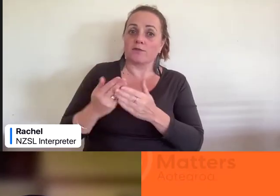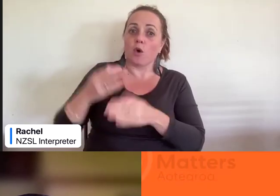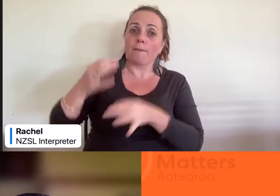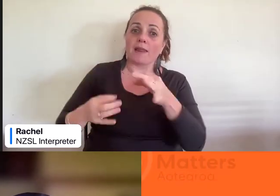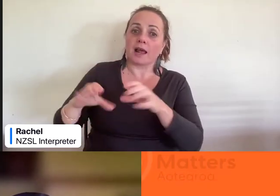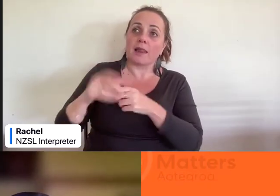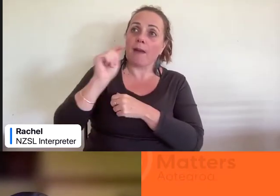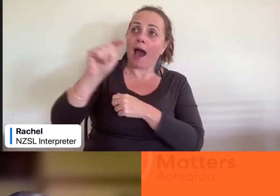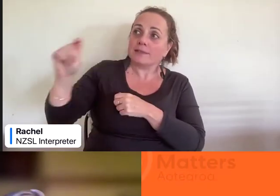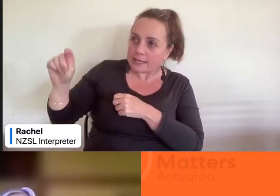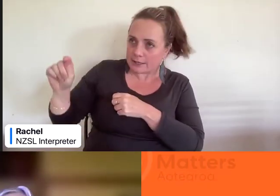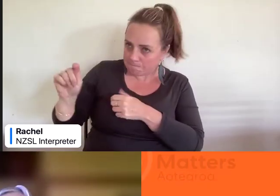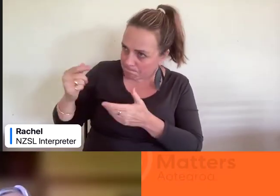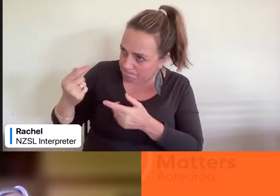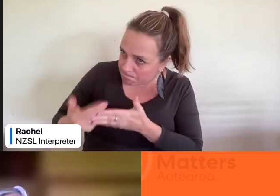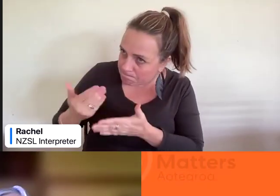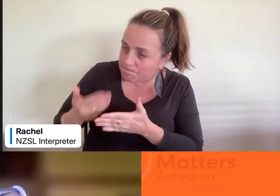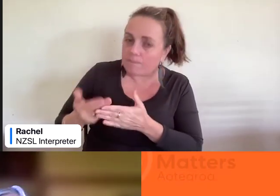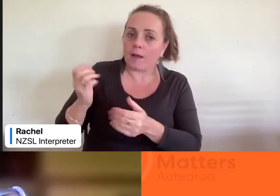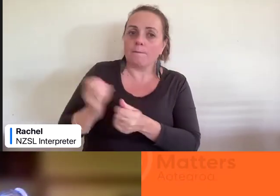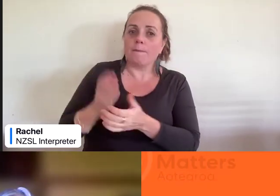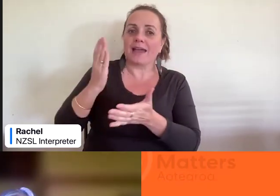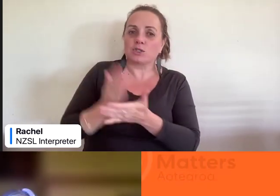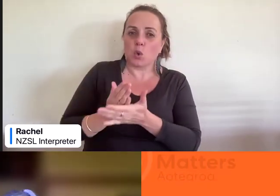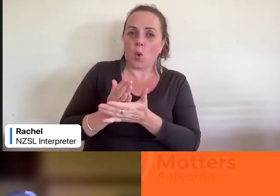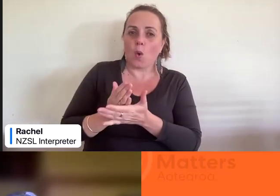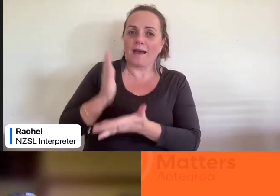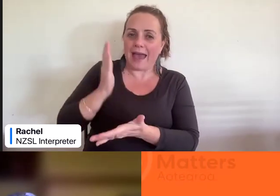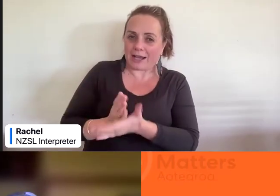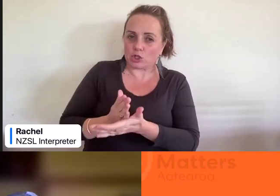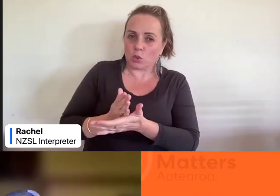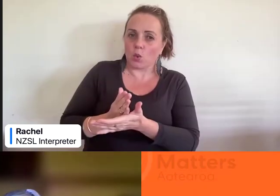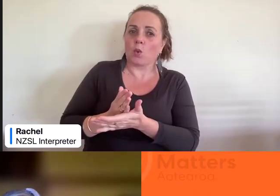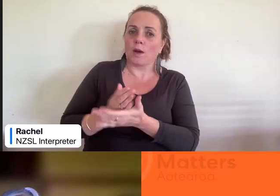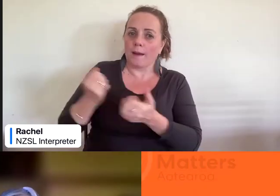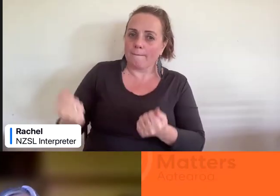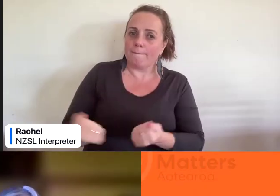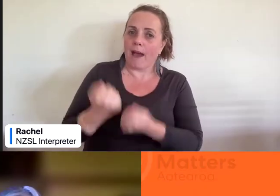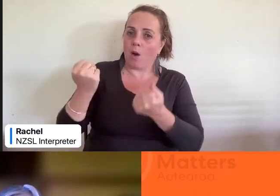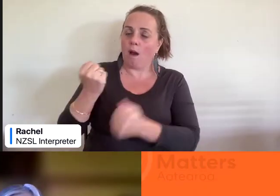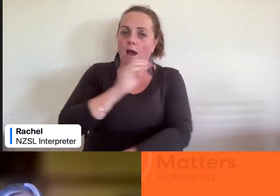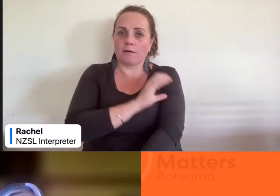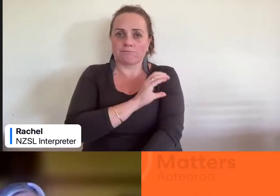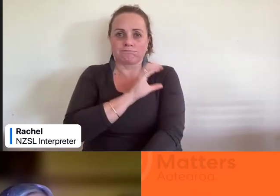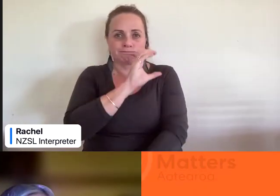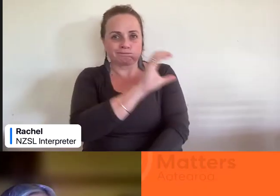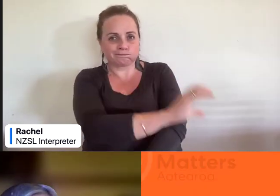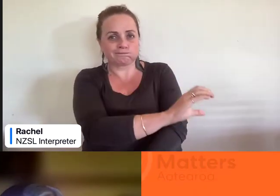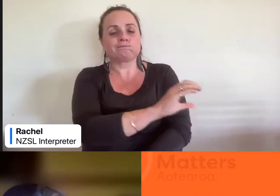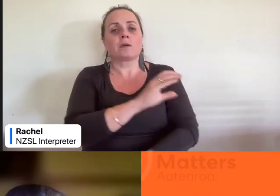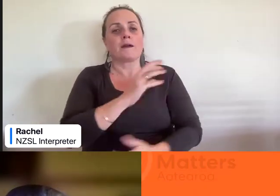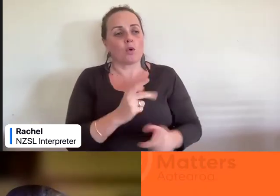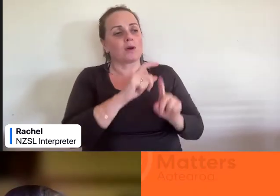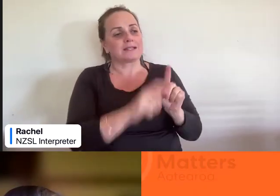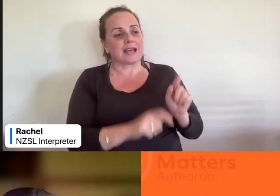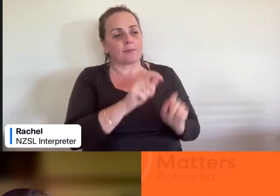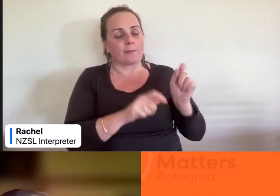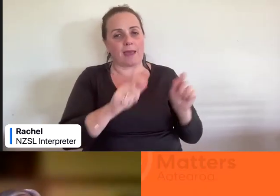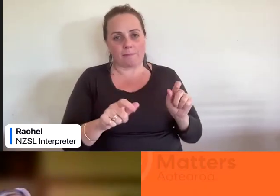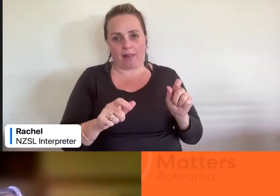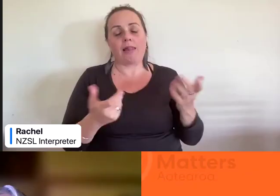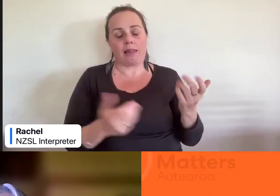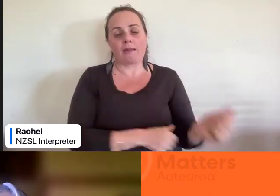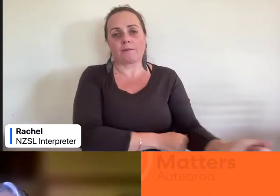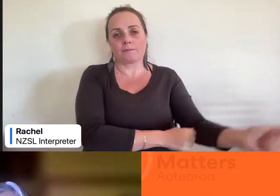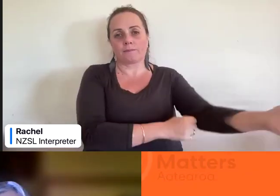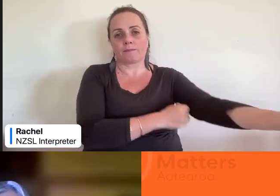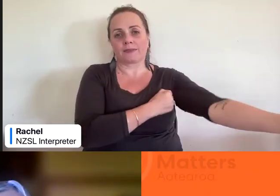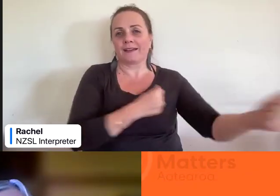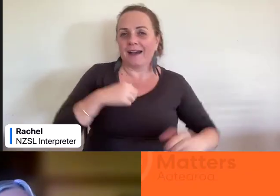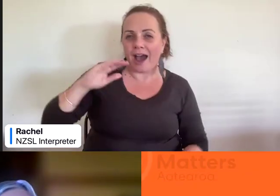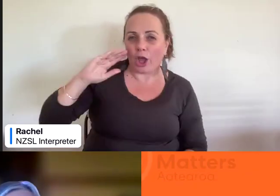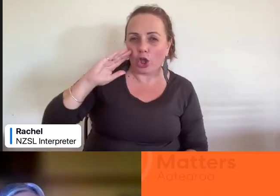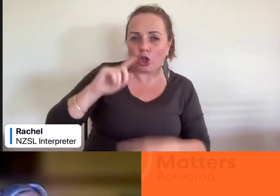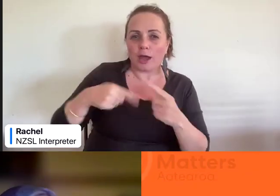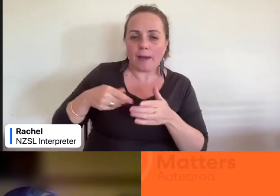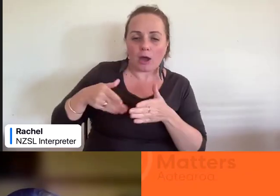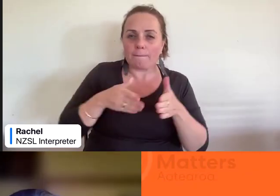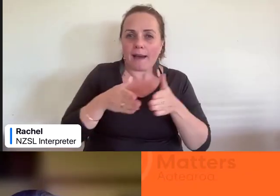to ensure actual power to electable positions for disabled candidates. I heard about pathways to